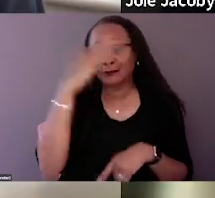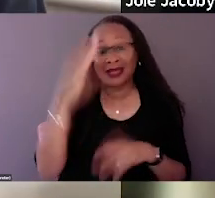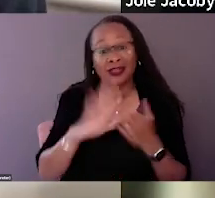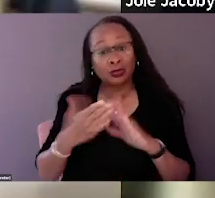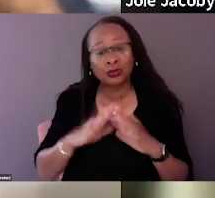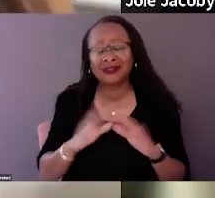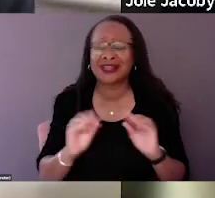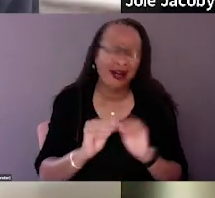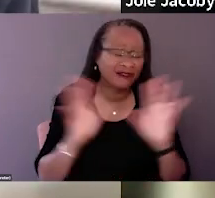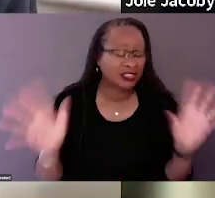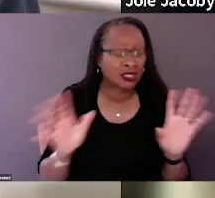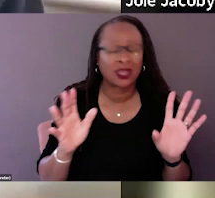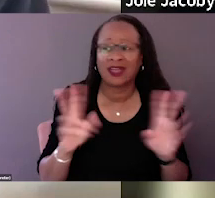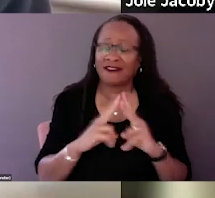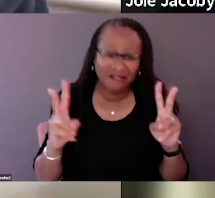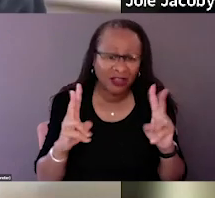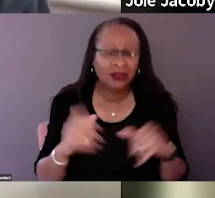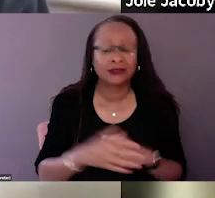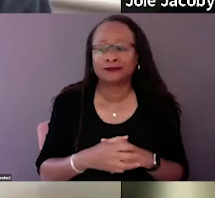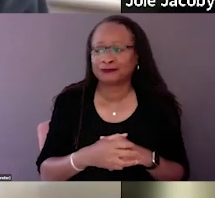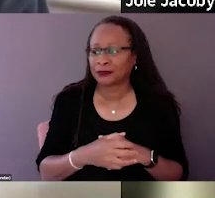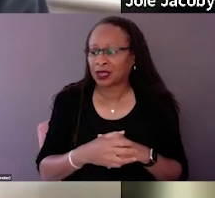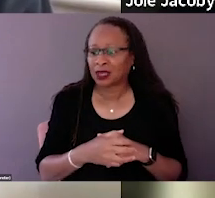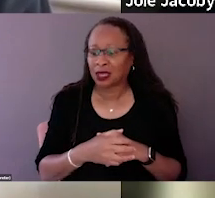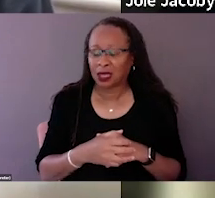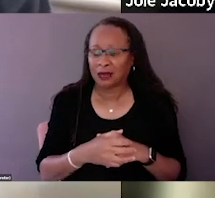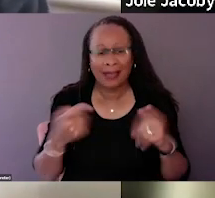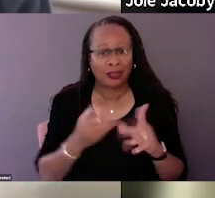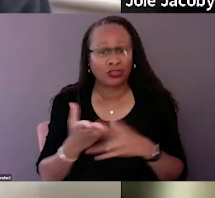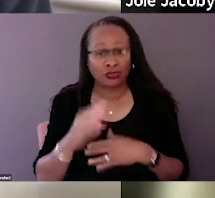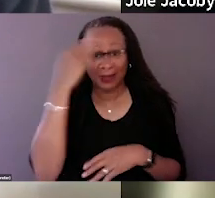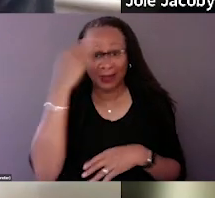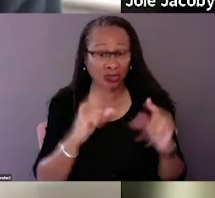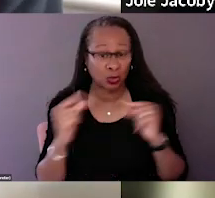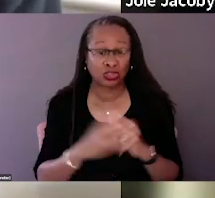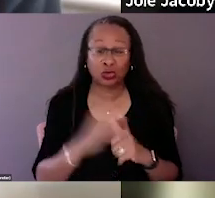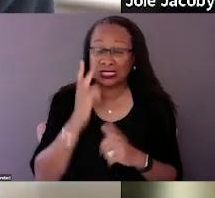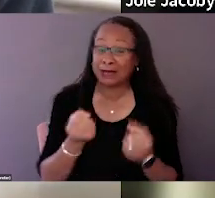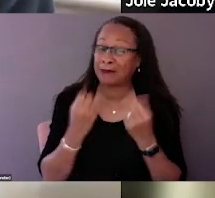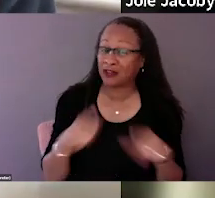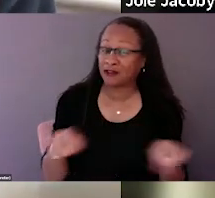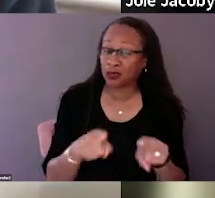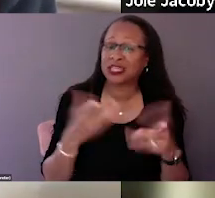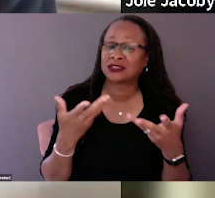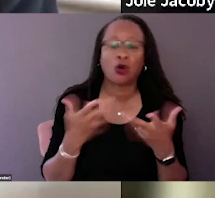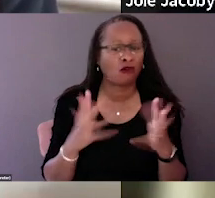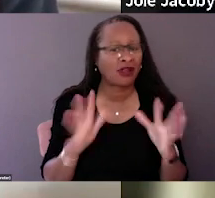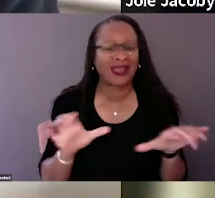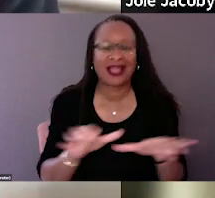It came a lot about through Black Twitter, and I think you're seeing a lot of those things already be active in the real world. And that's what I think I'm the most excited about